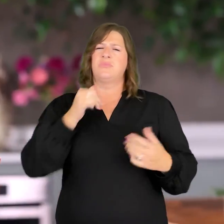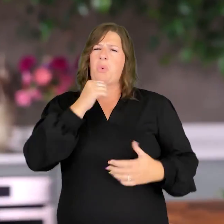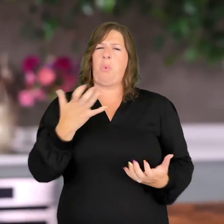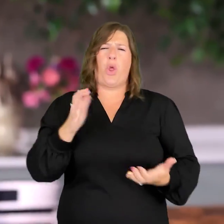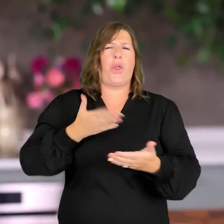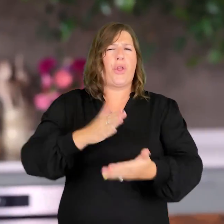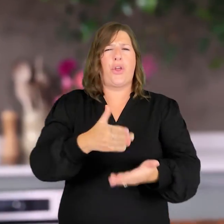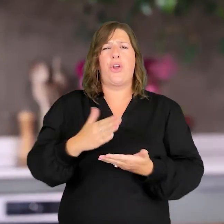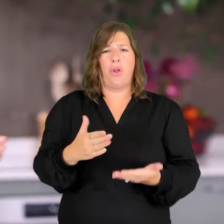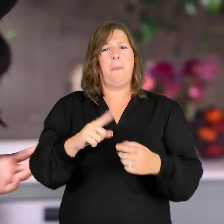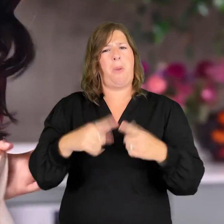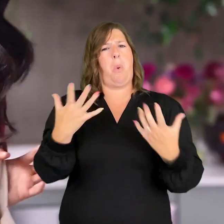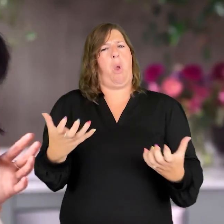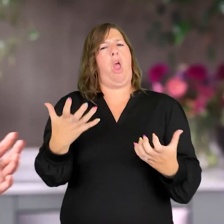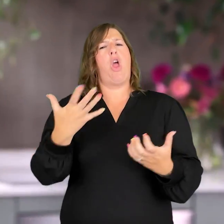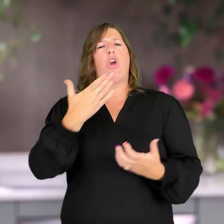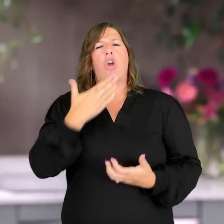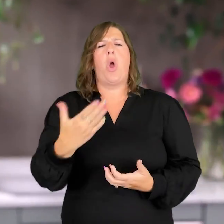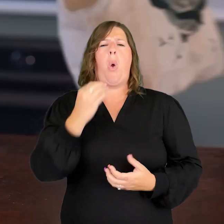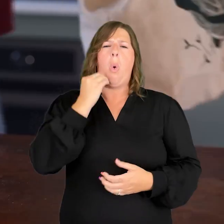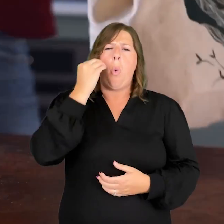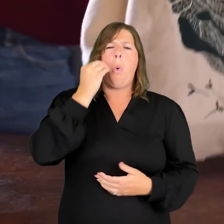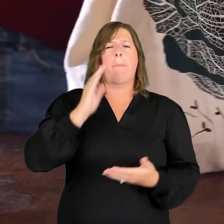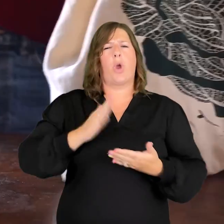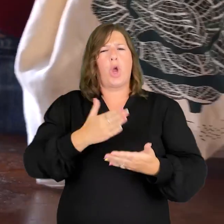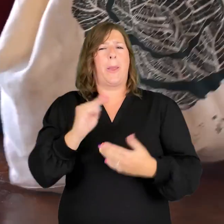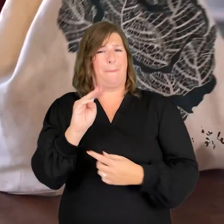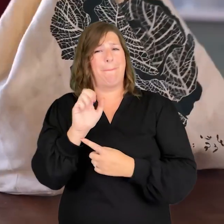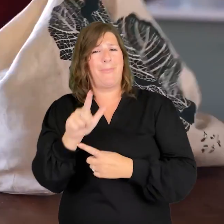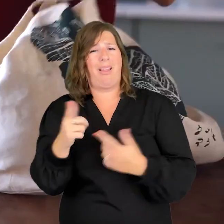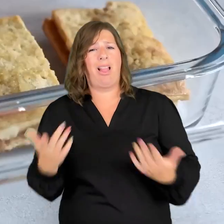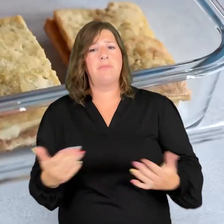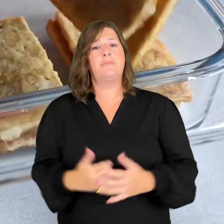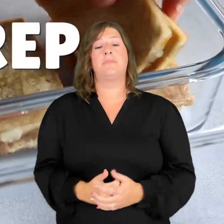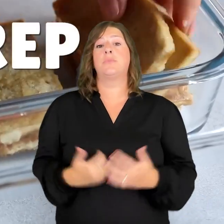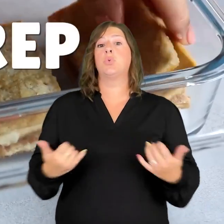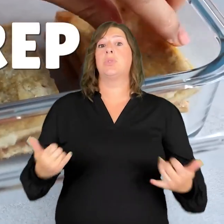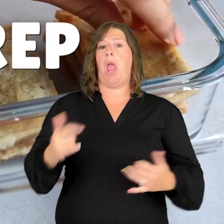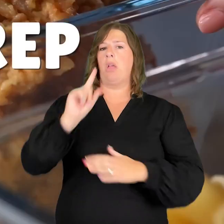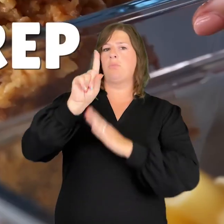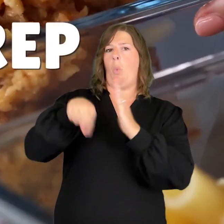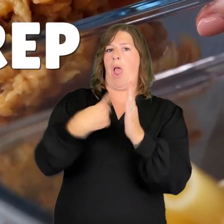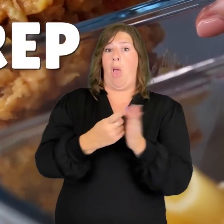in the kitchen, but I still want to enjoy a wholesome, home cooked meal. So today, with just one hour of prep, we’re going to